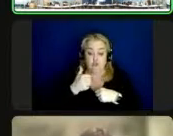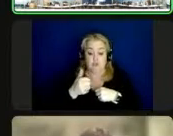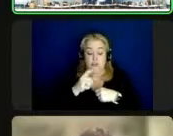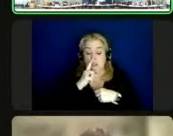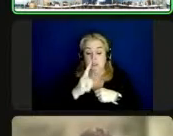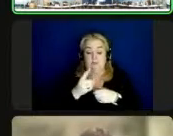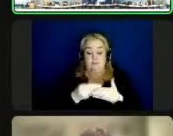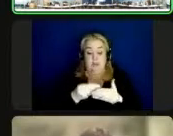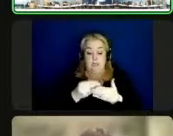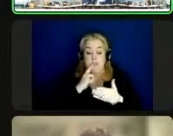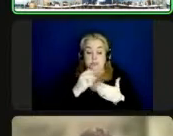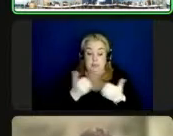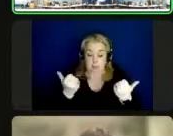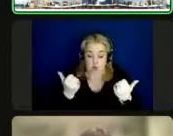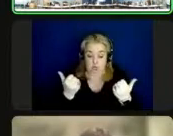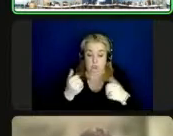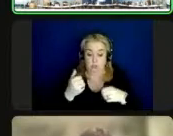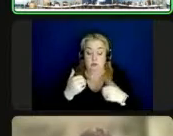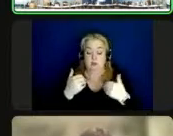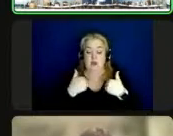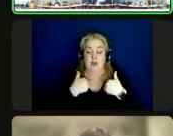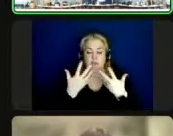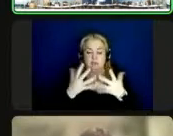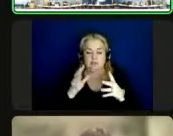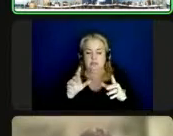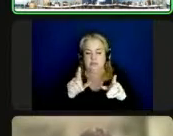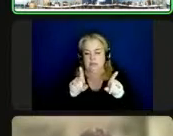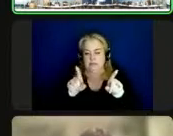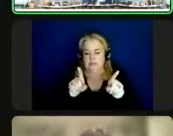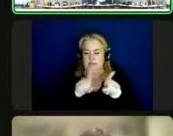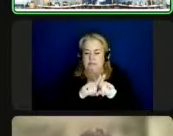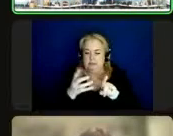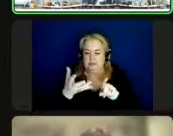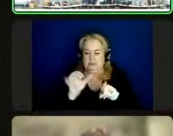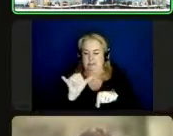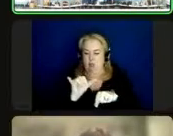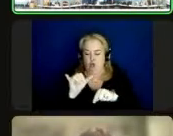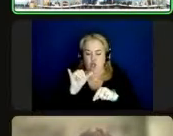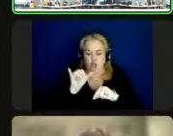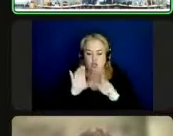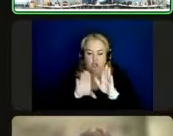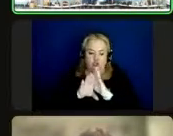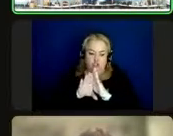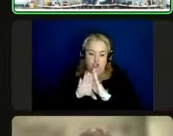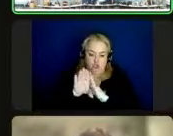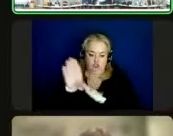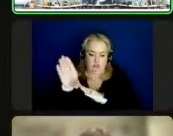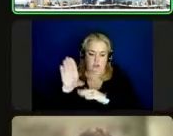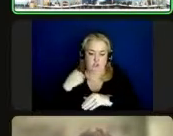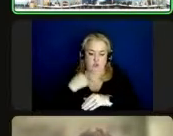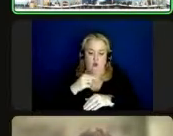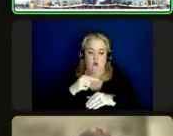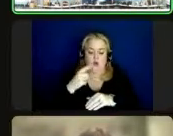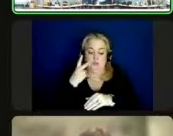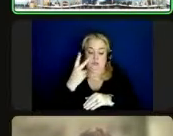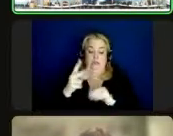A GAP. AND JUST TO BE CLEAR, THE TRANSPORTATION SERVICES